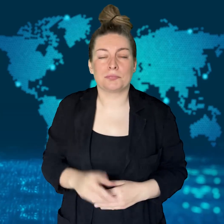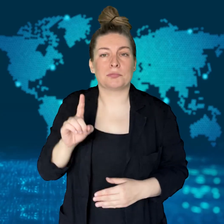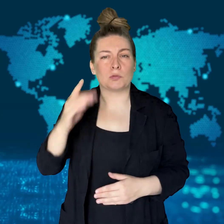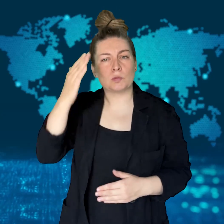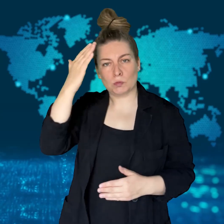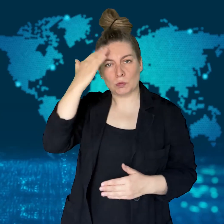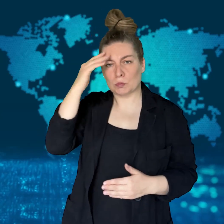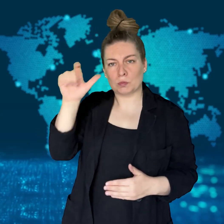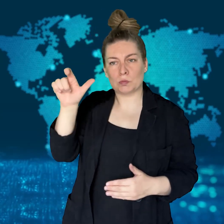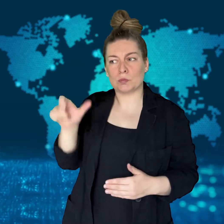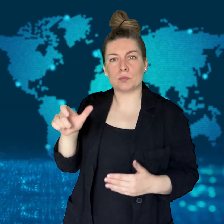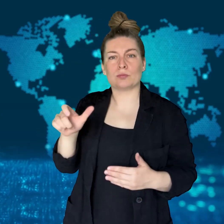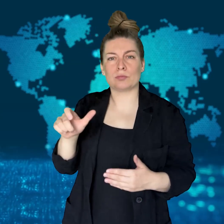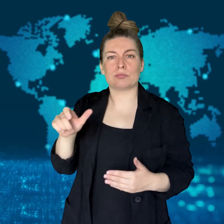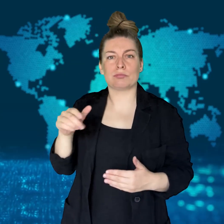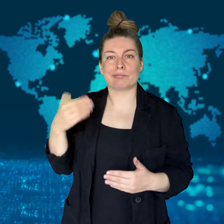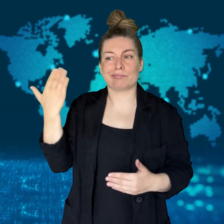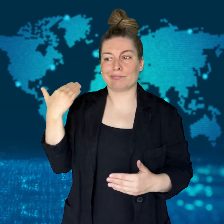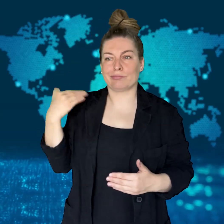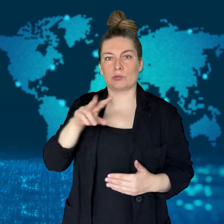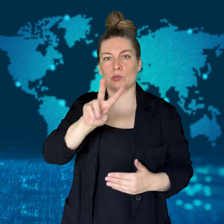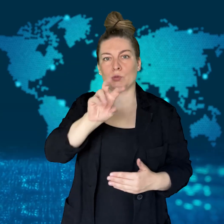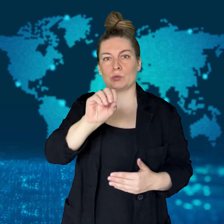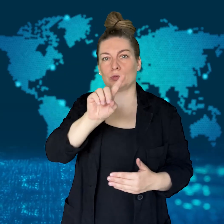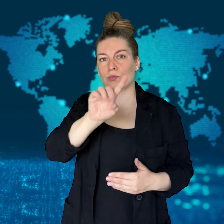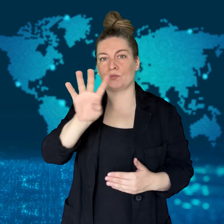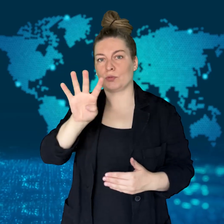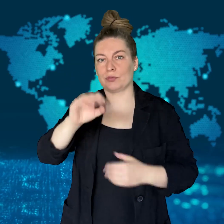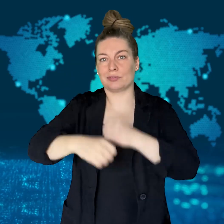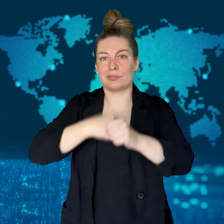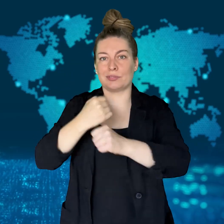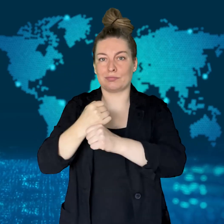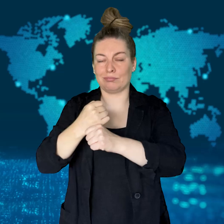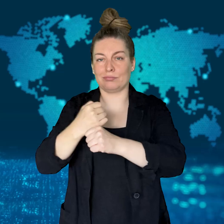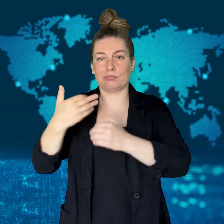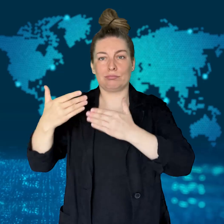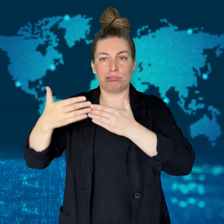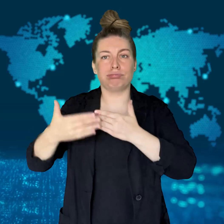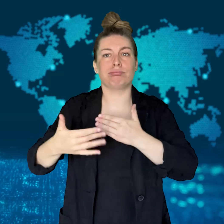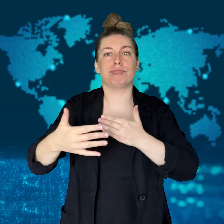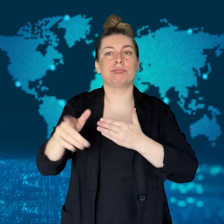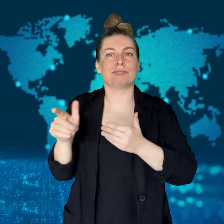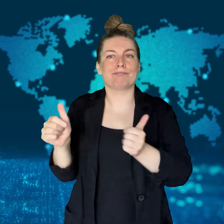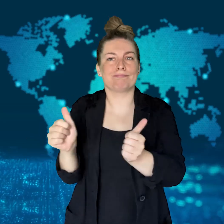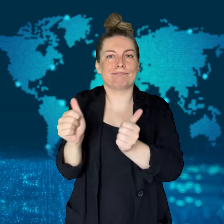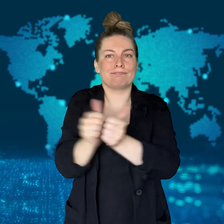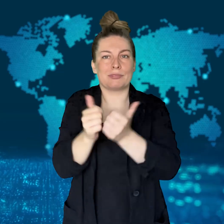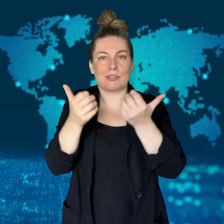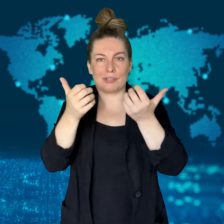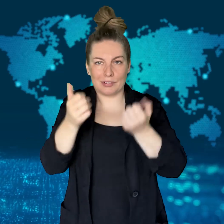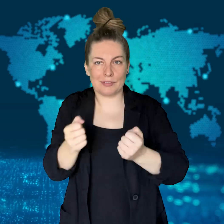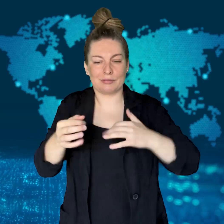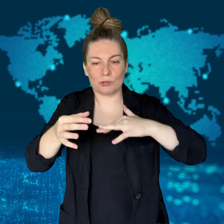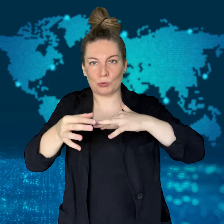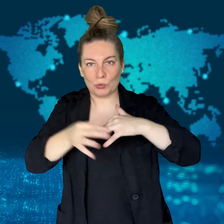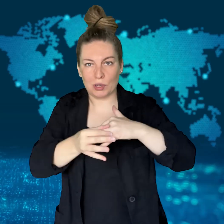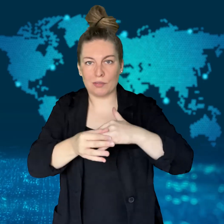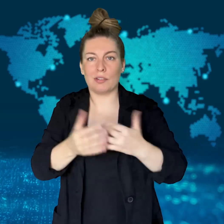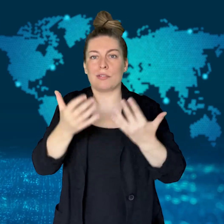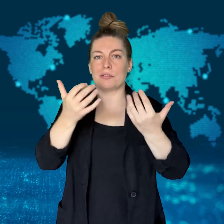his wife and children.